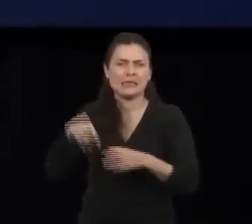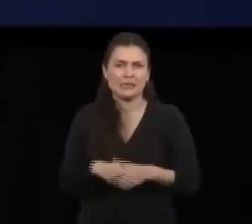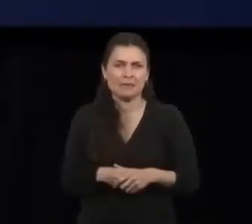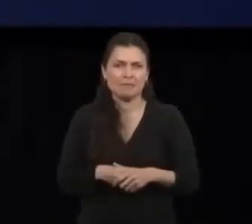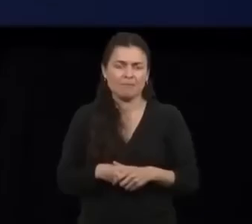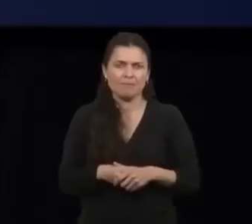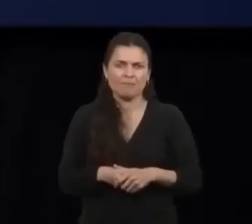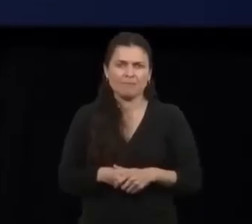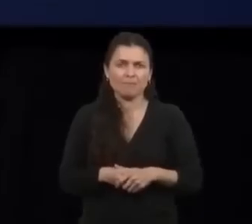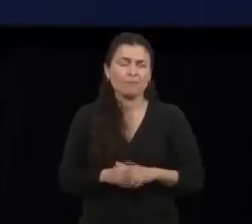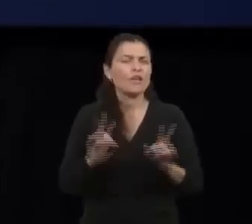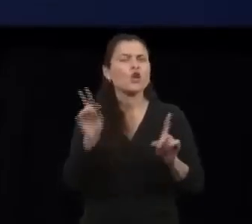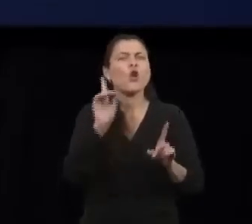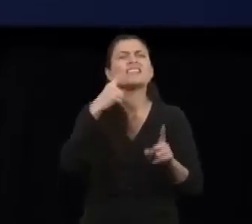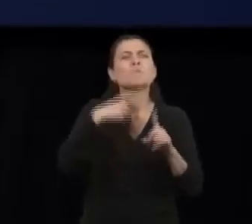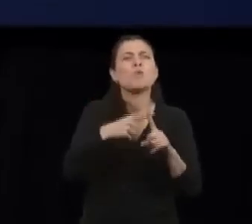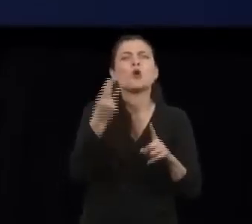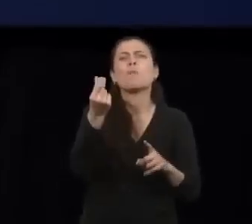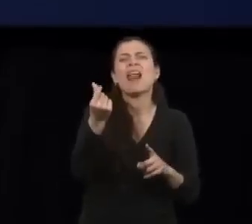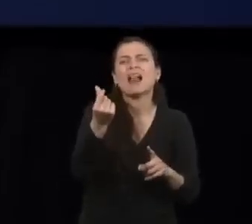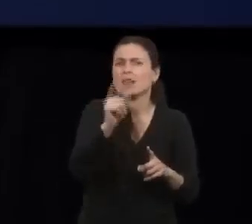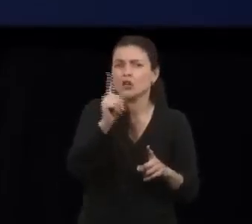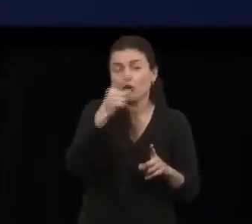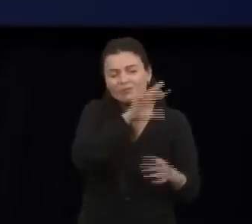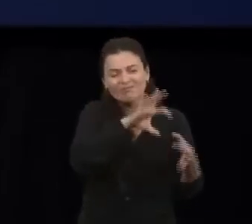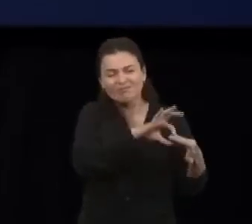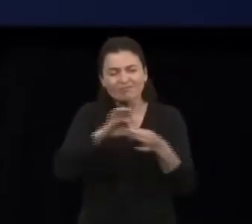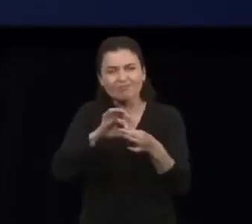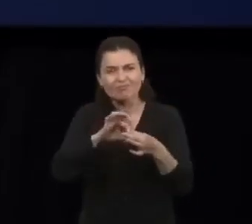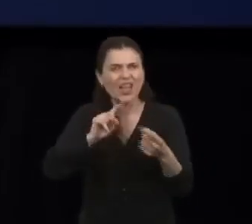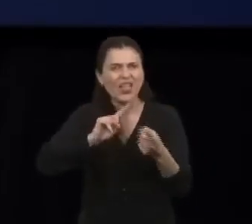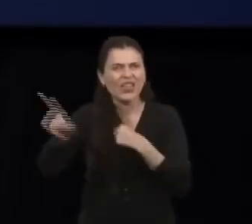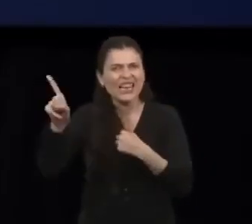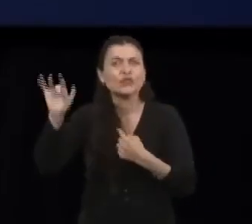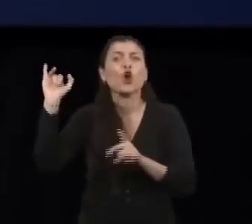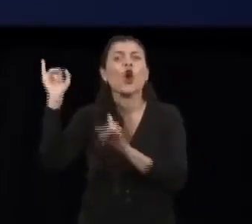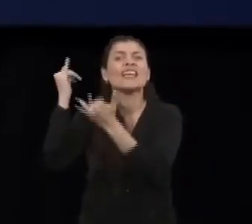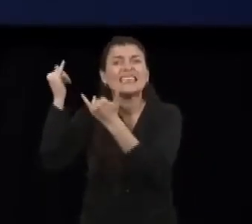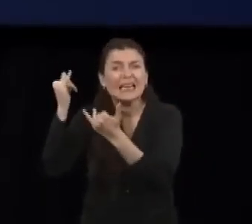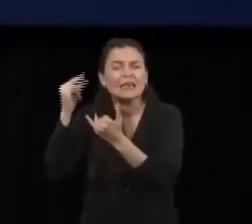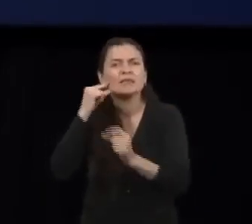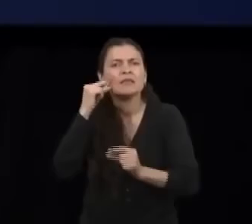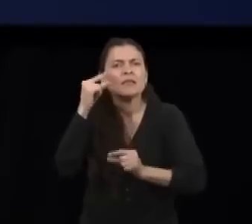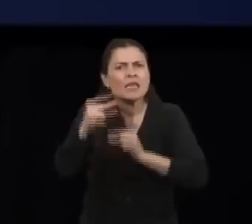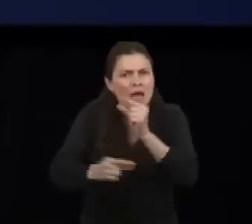Therefore, it ends up generating a monster,